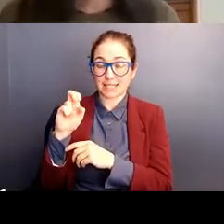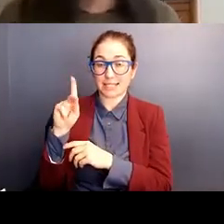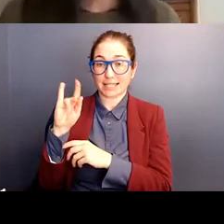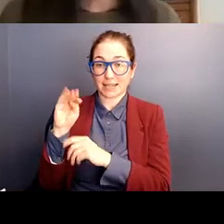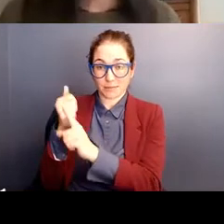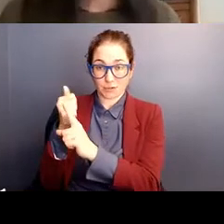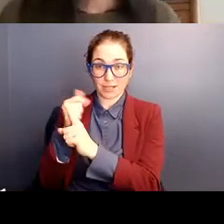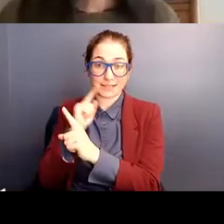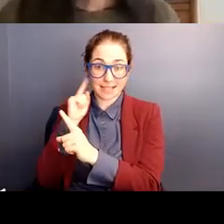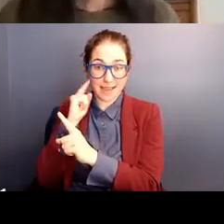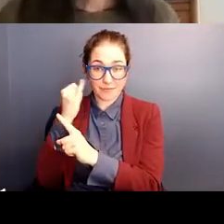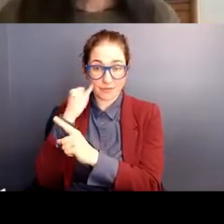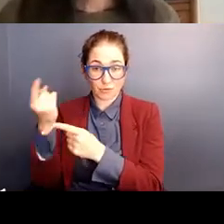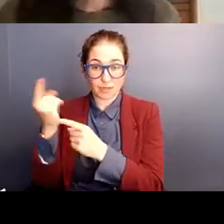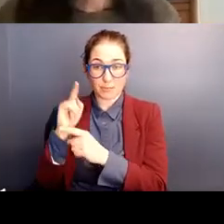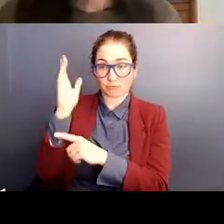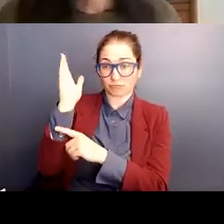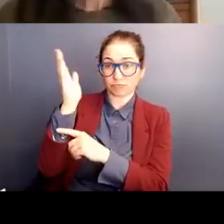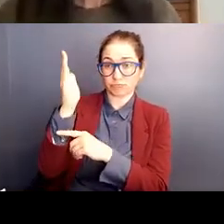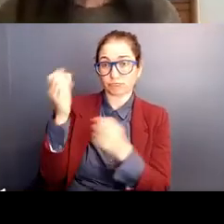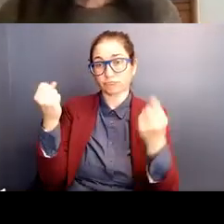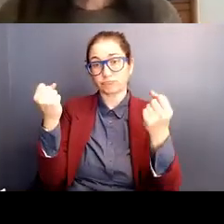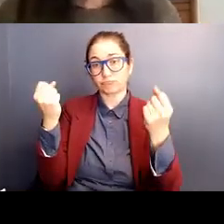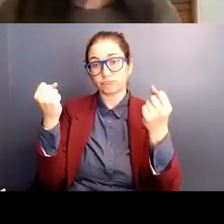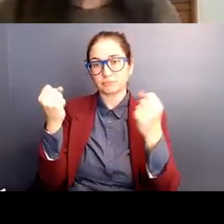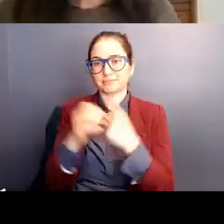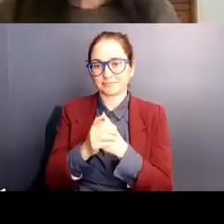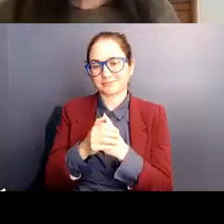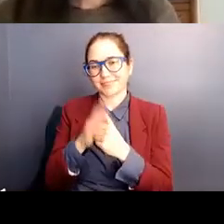speak to us, and sign to us, I would expect a lot of deaf people